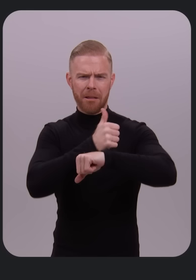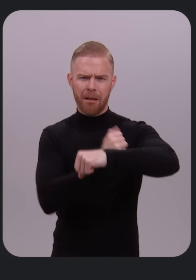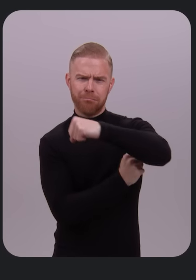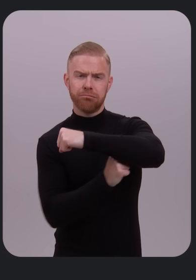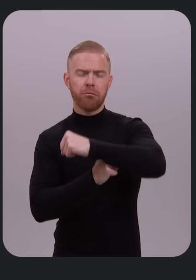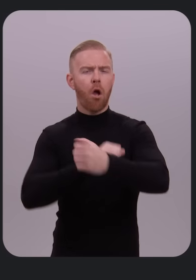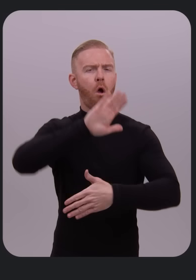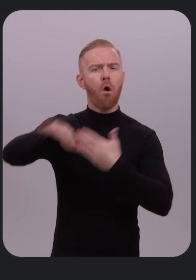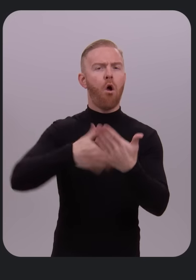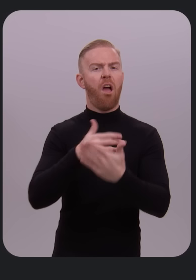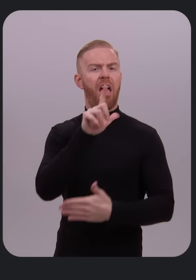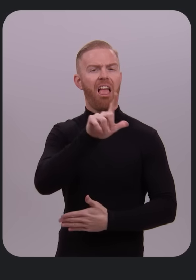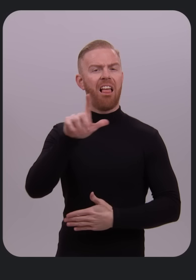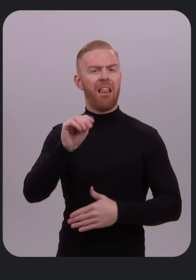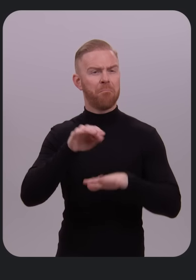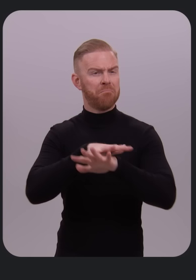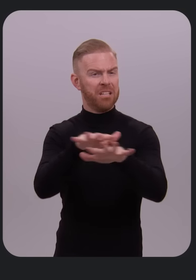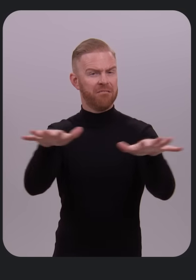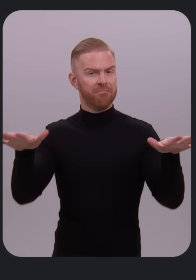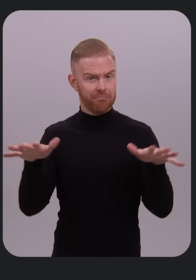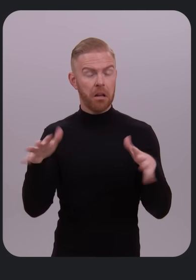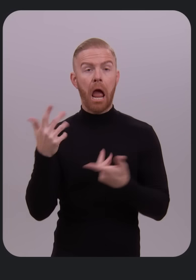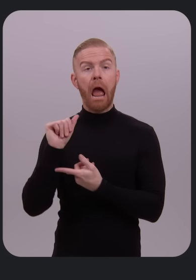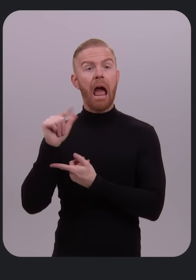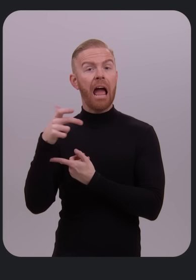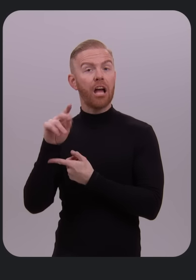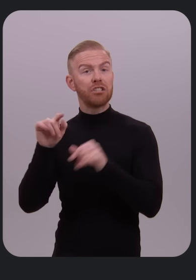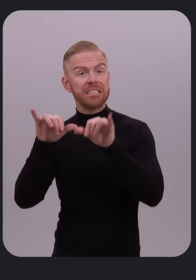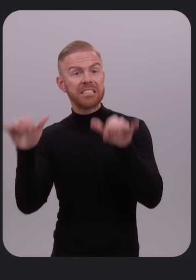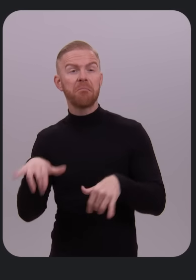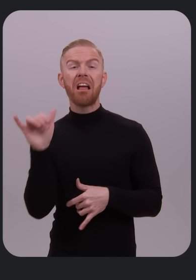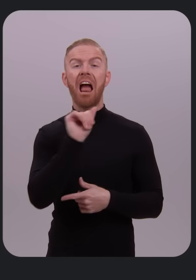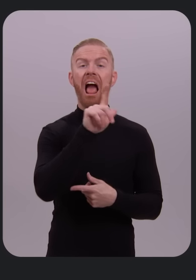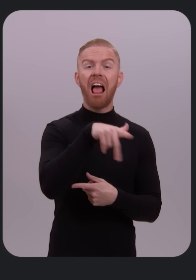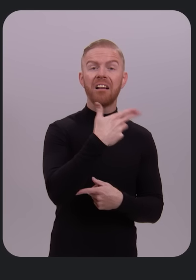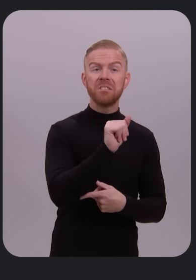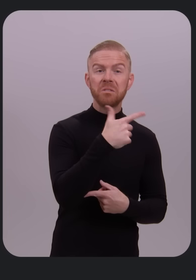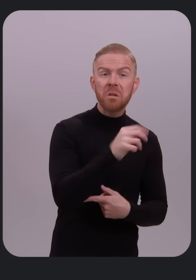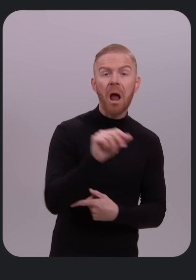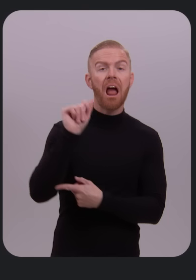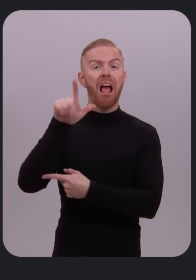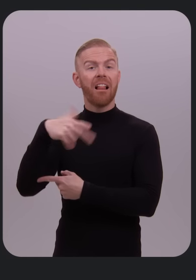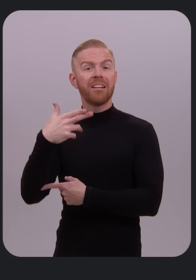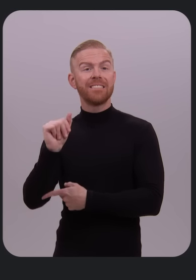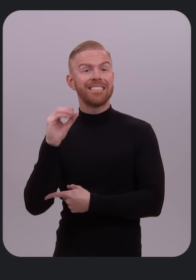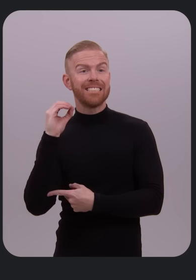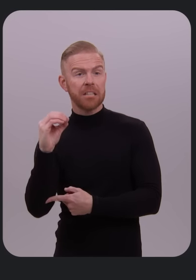to agent systems like AlphaGo and AlphaZero. We continue to double down on the breadth and depth